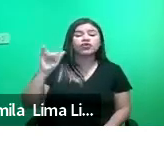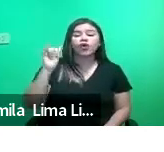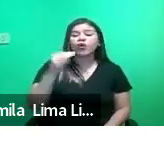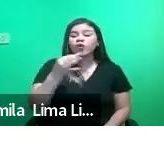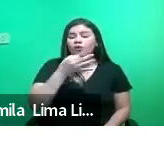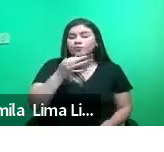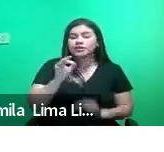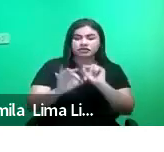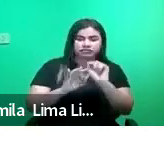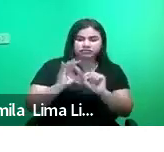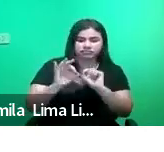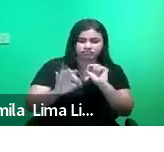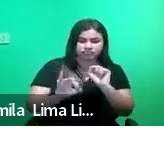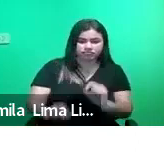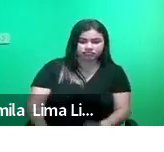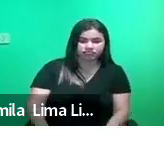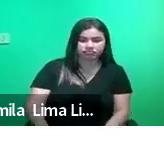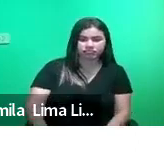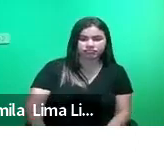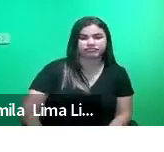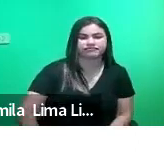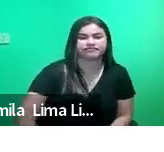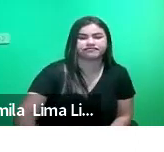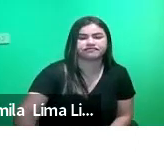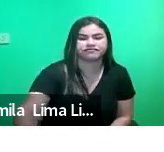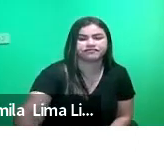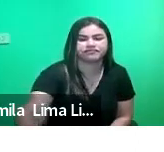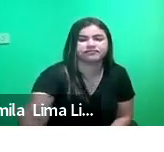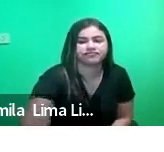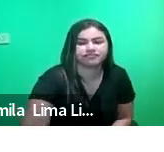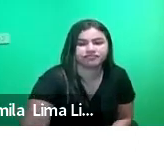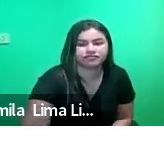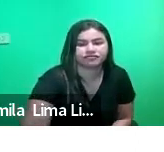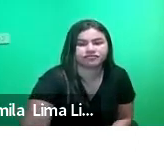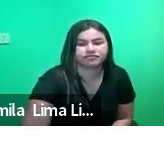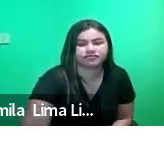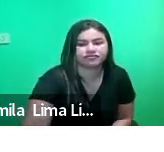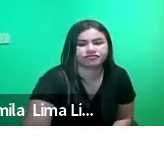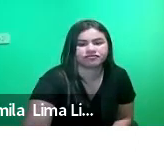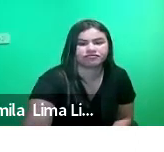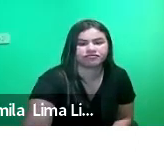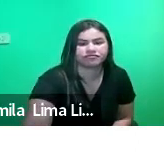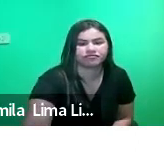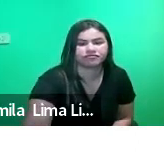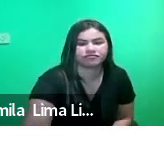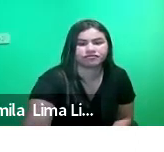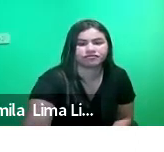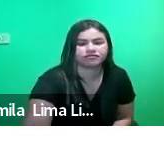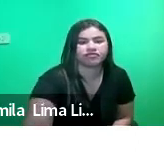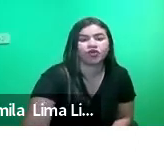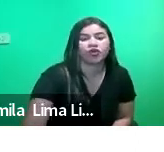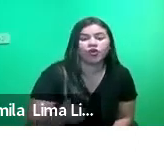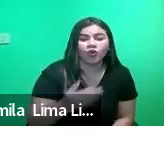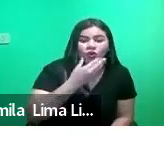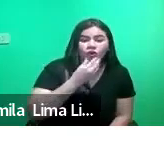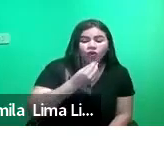quote on there, we can see see that Vagonsky's drawing see that Vaguotski's drawing very very much, not on very much, not on critics ally, but